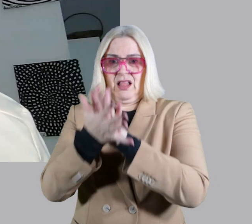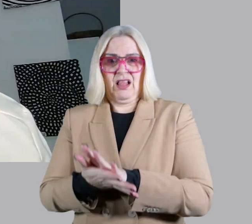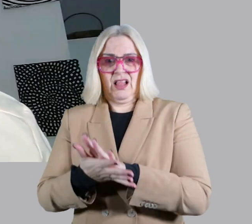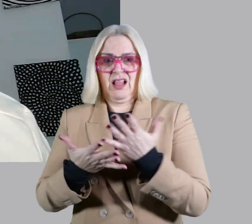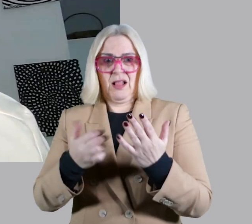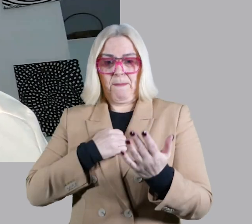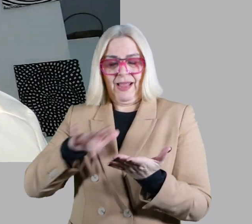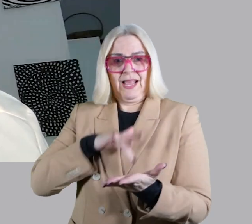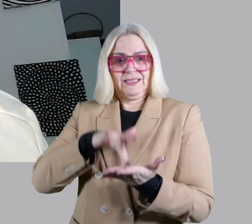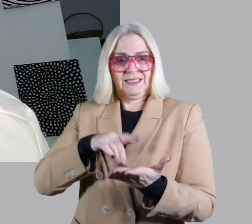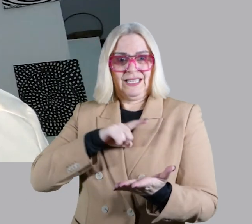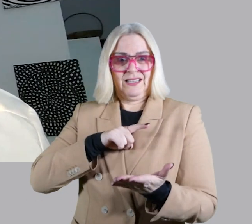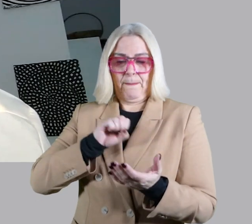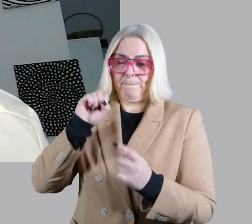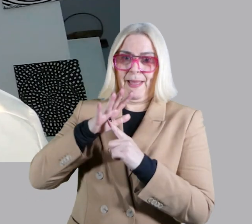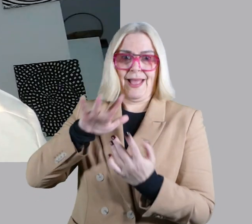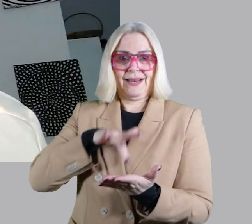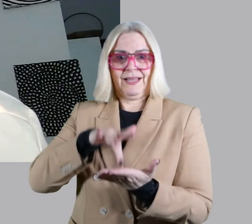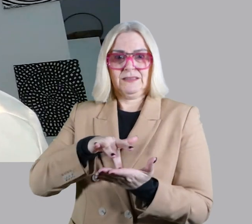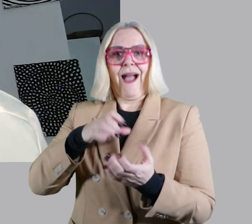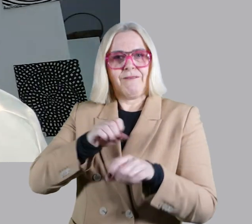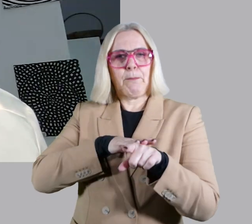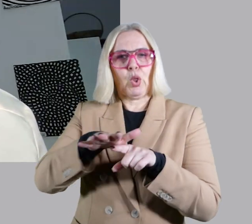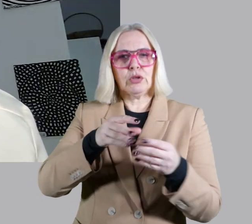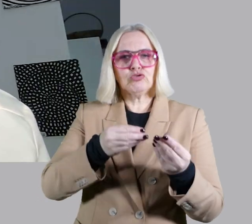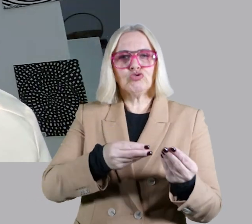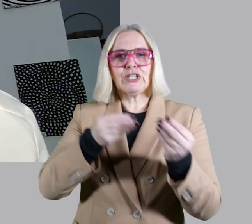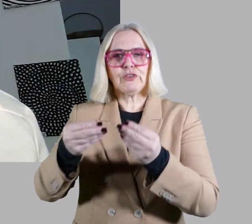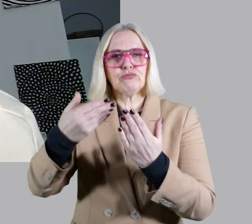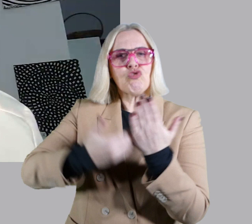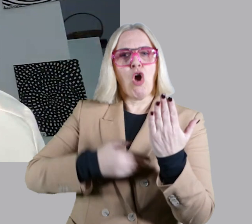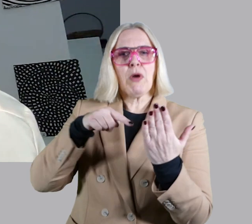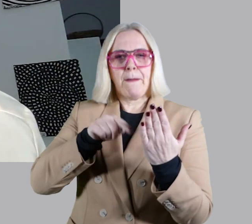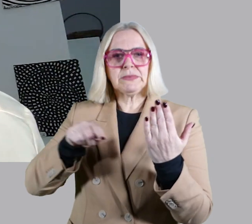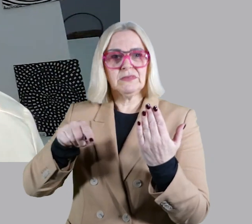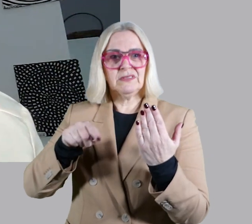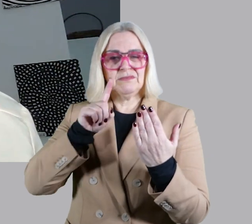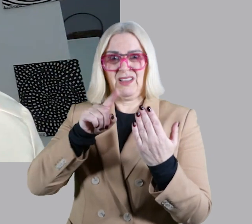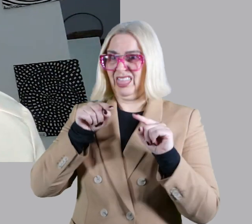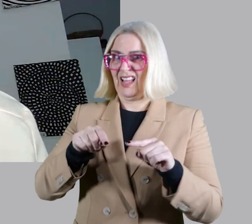But there are parts like sub-Saharan Africa where the health system is already crumbled.